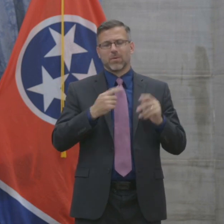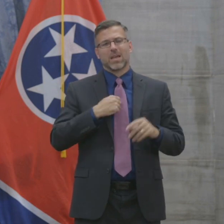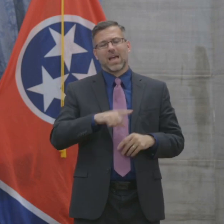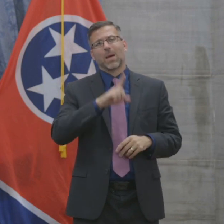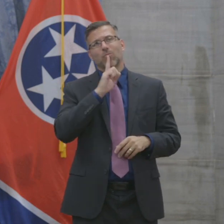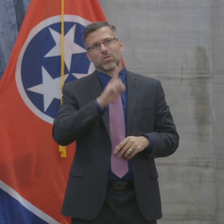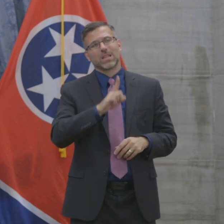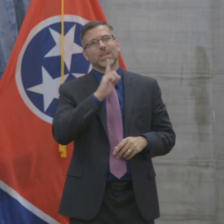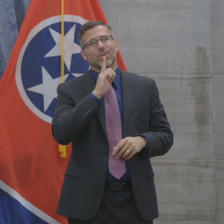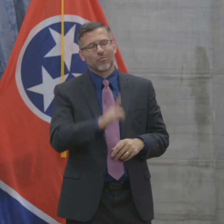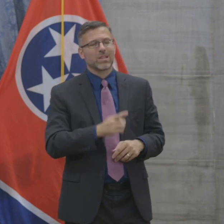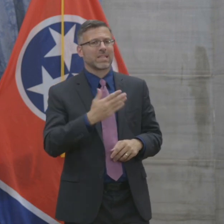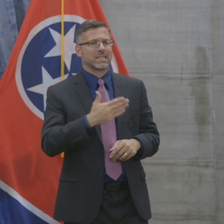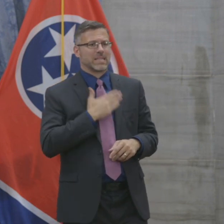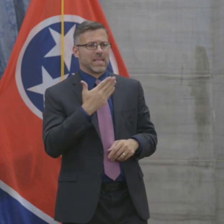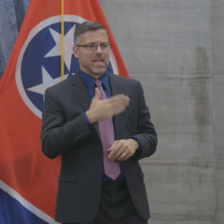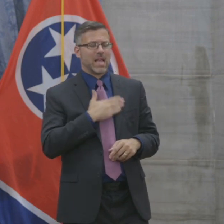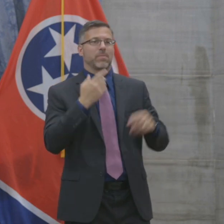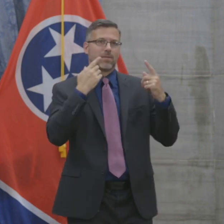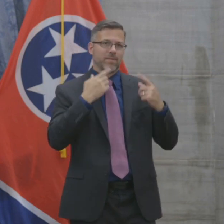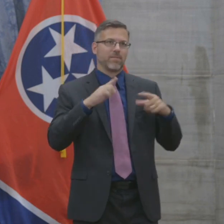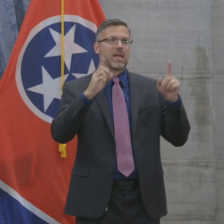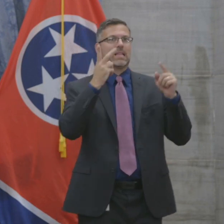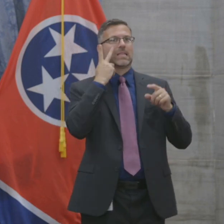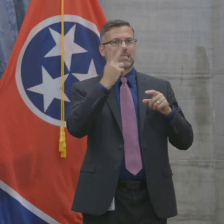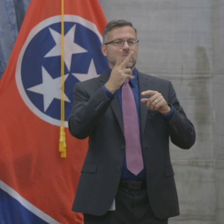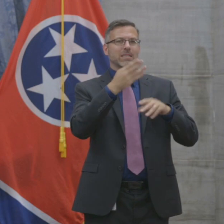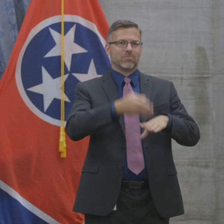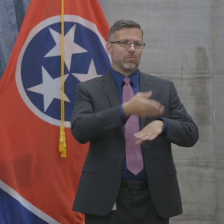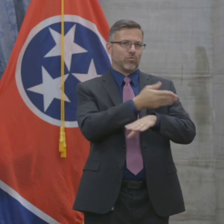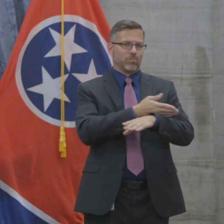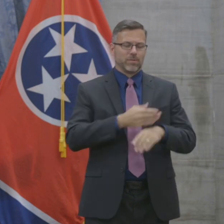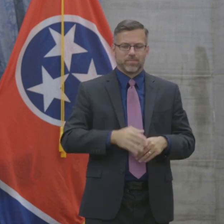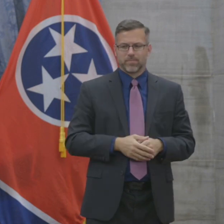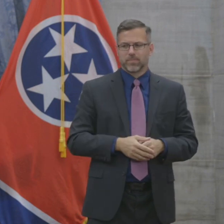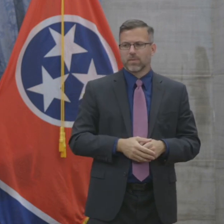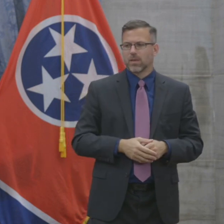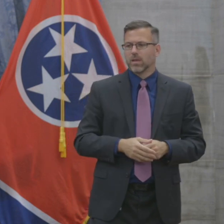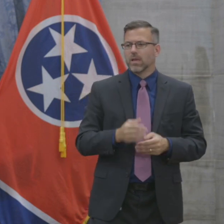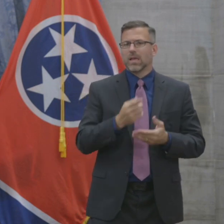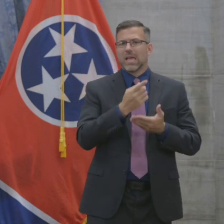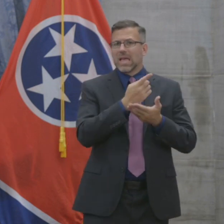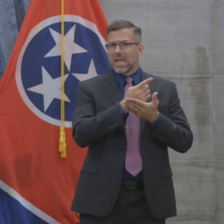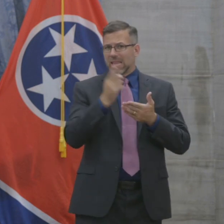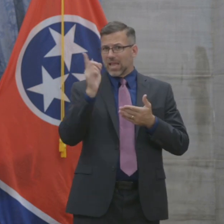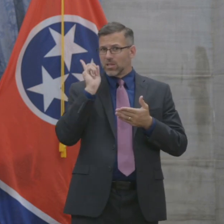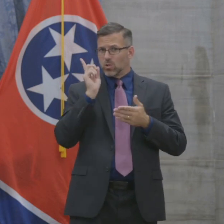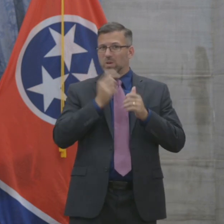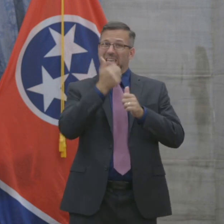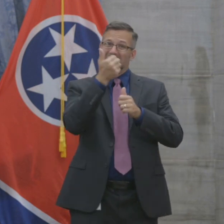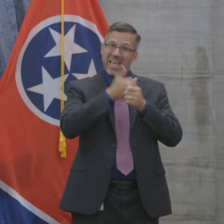we are seeing statewide? DR. PIERCEY: I'm glad you asked the question, Brett, because it allows me to brag on